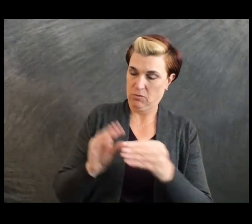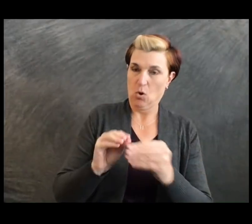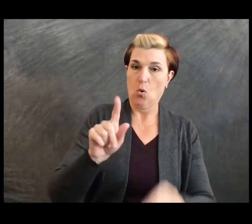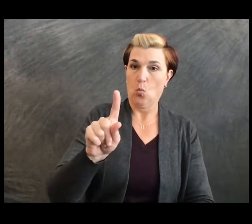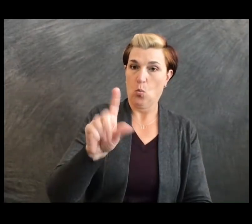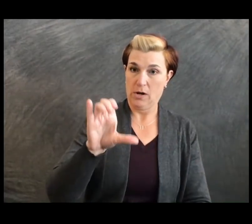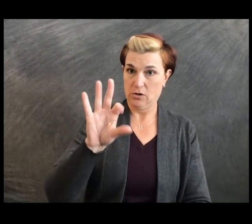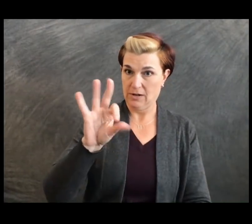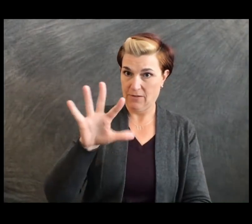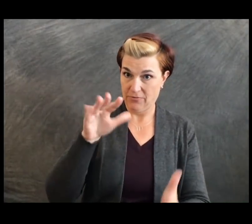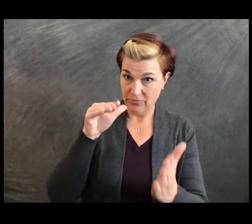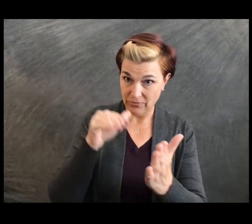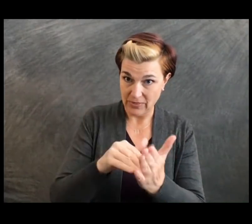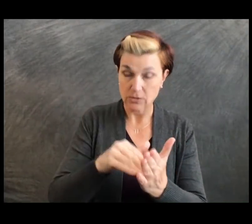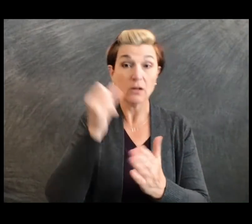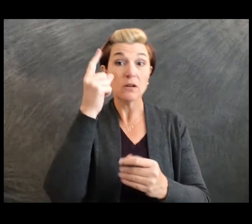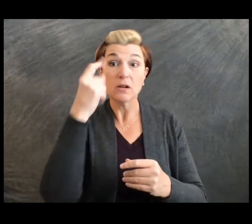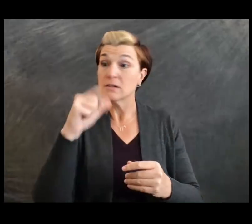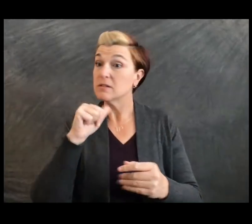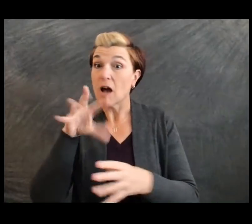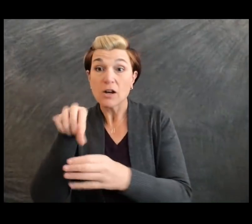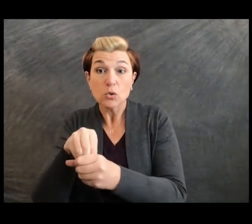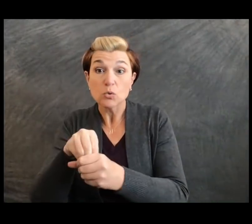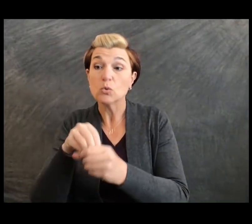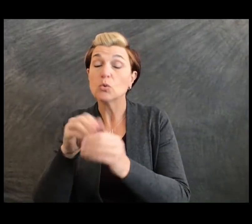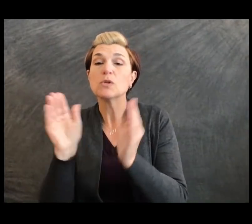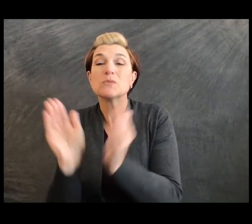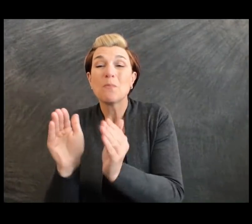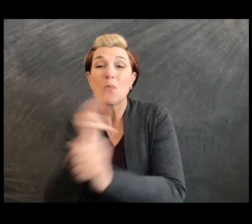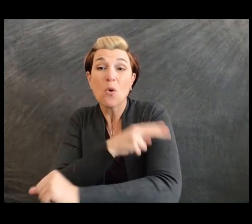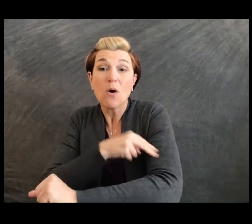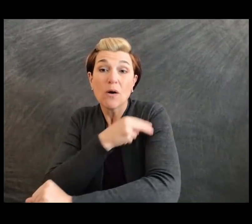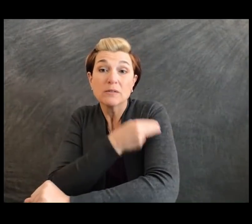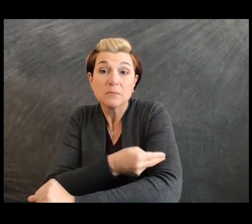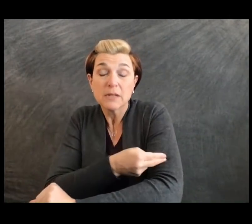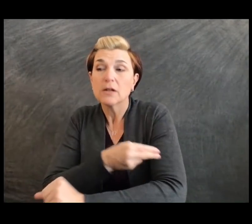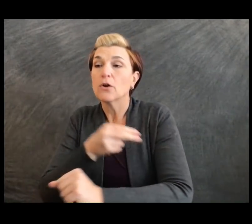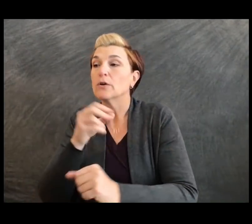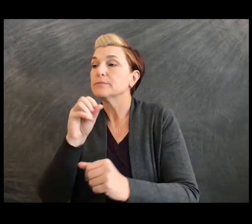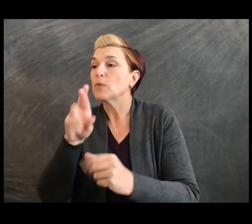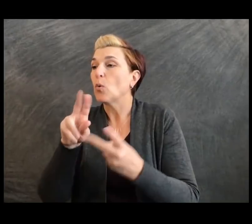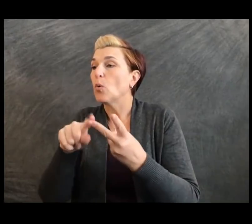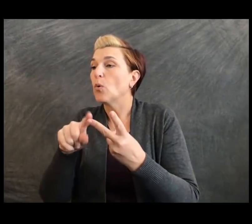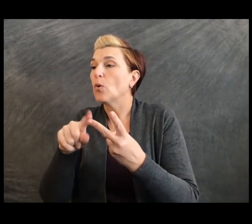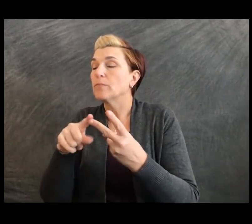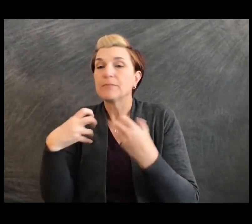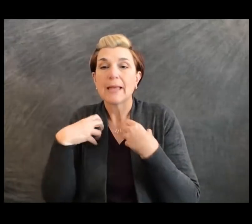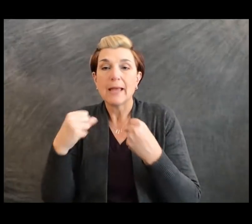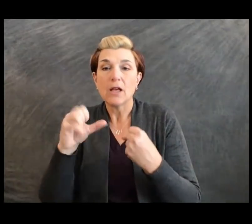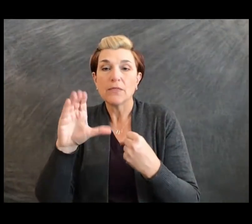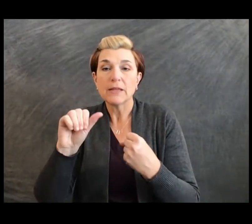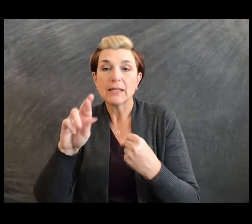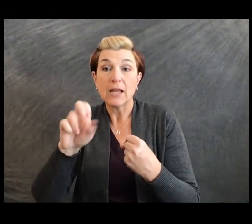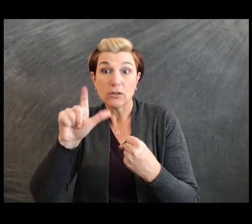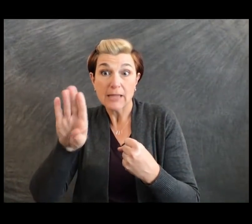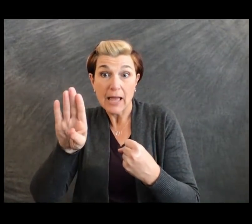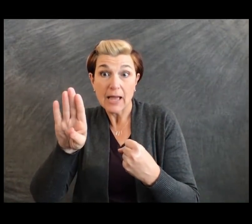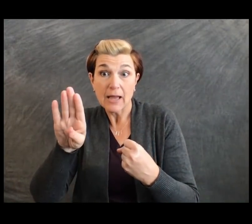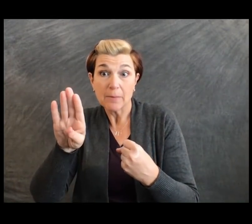County hospitals or or healthcare labs around the nation some 15,000 in number